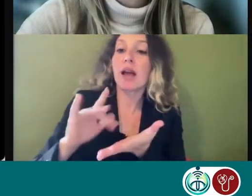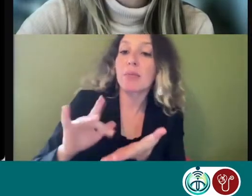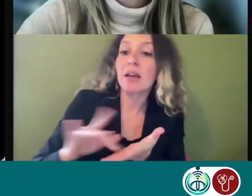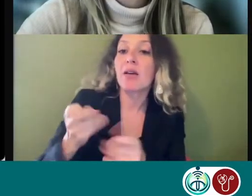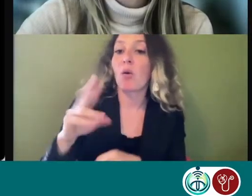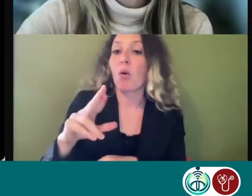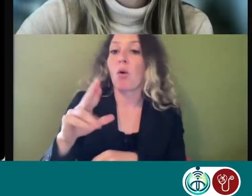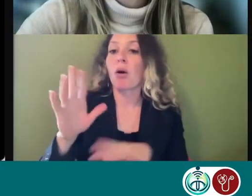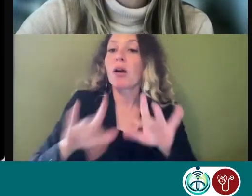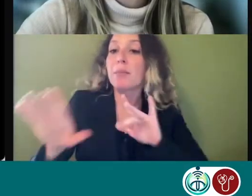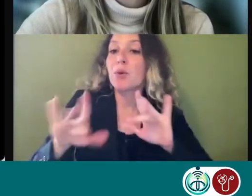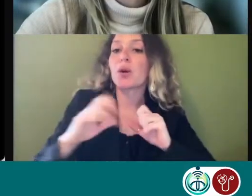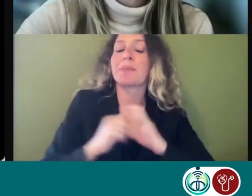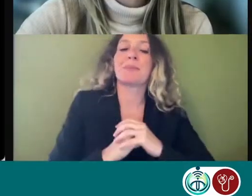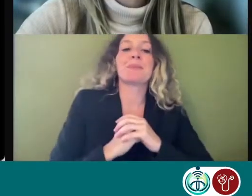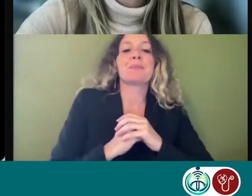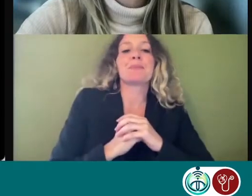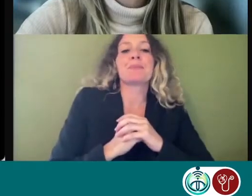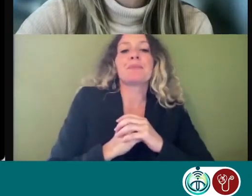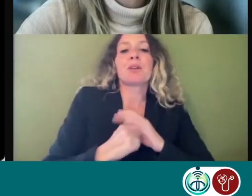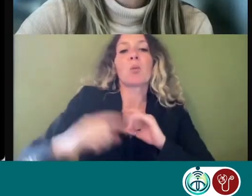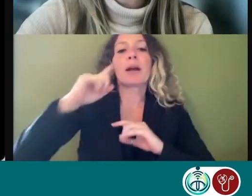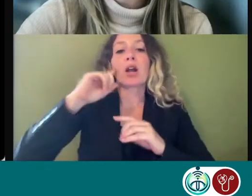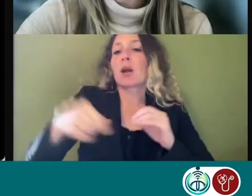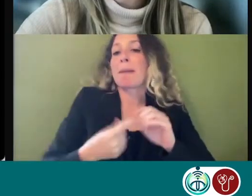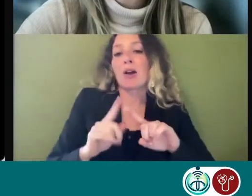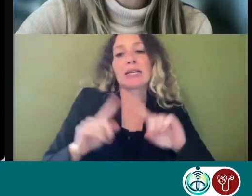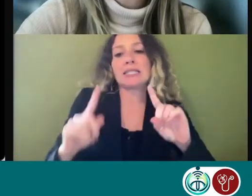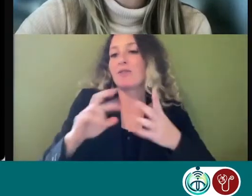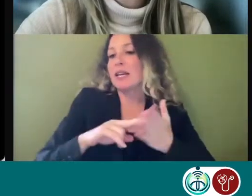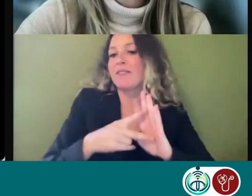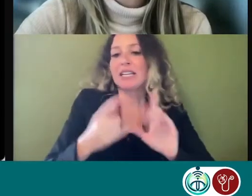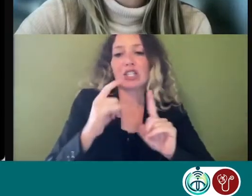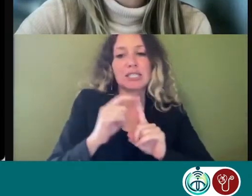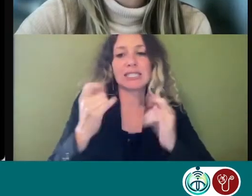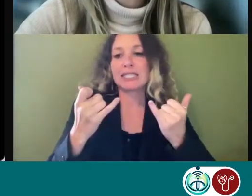We've heard about some different definitions today, but this is the one we used for this study.